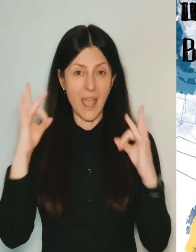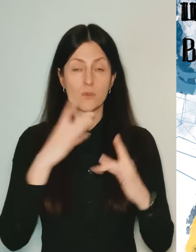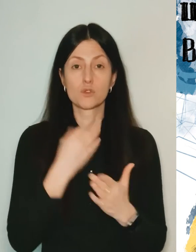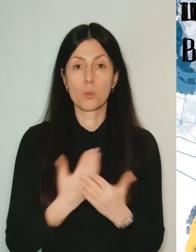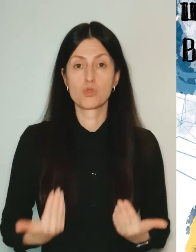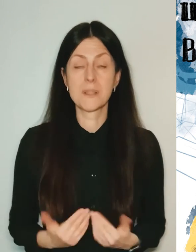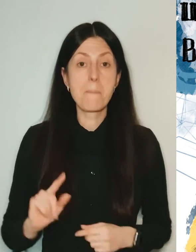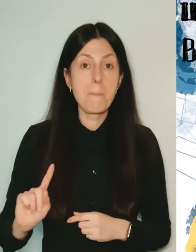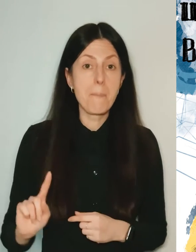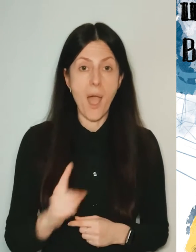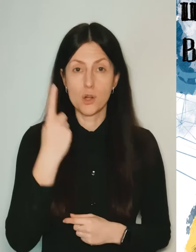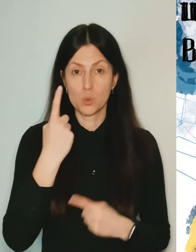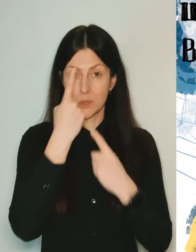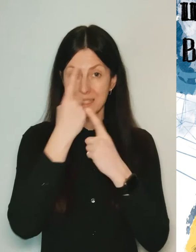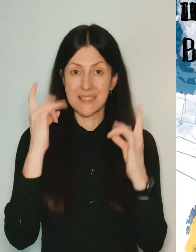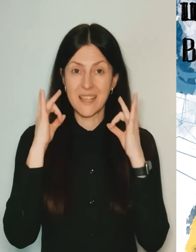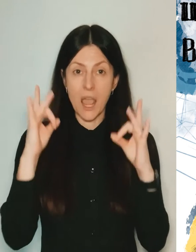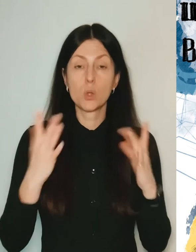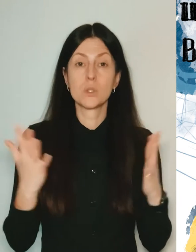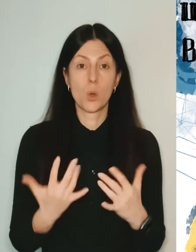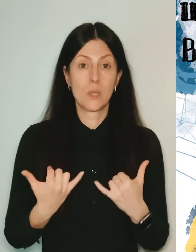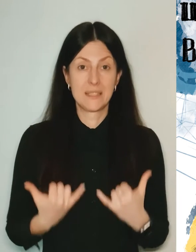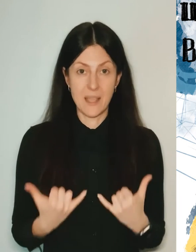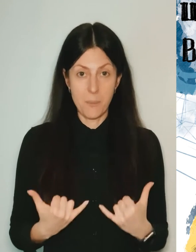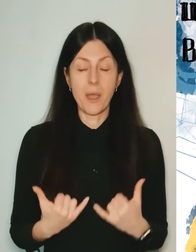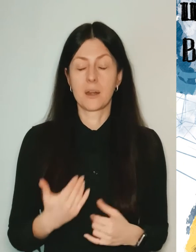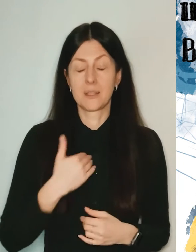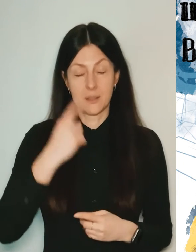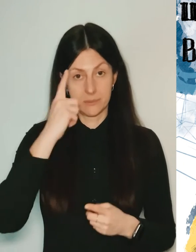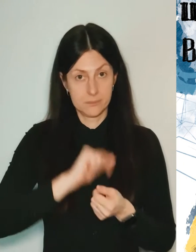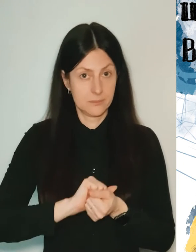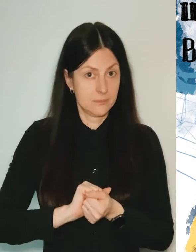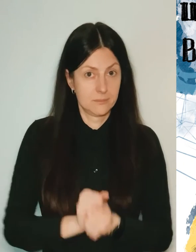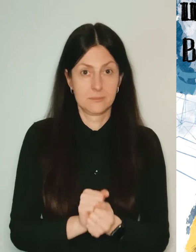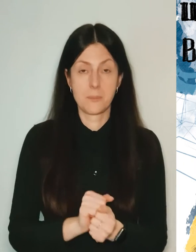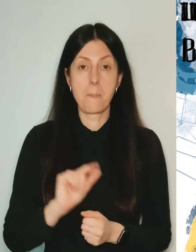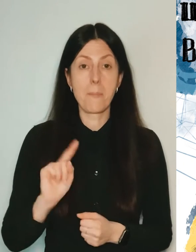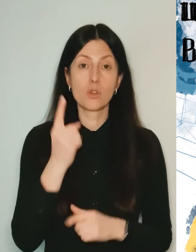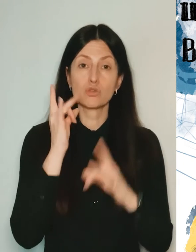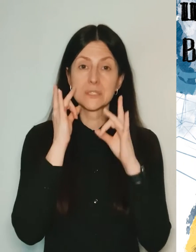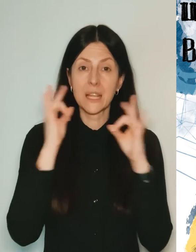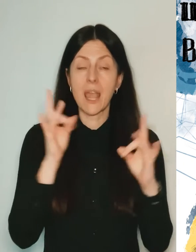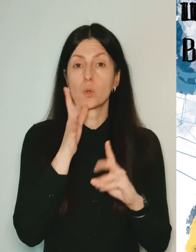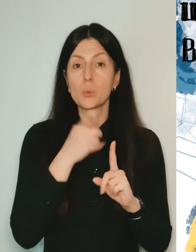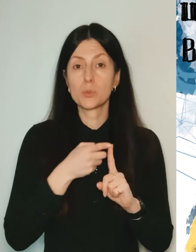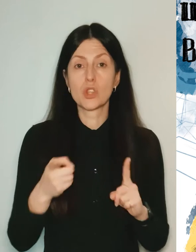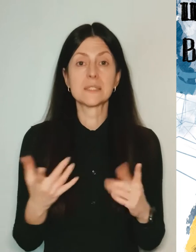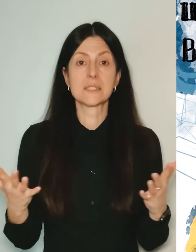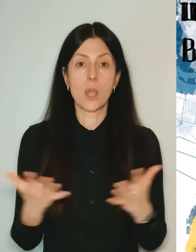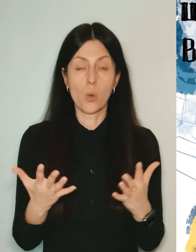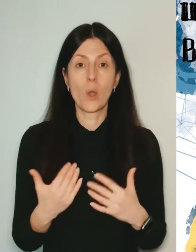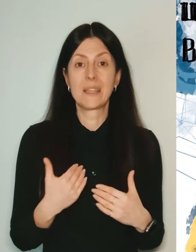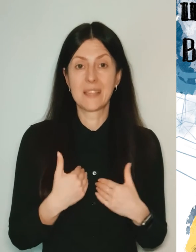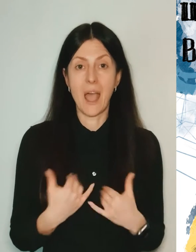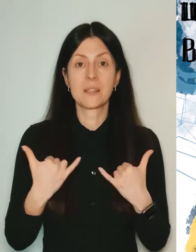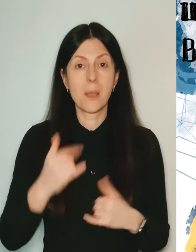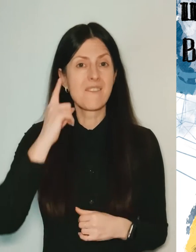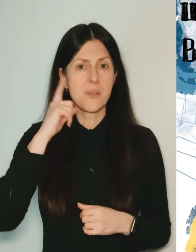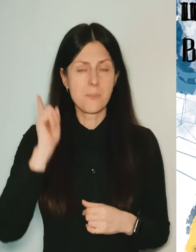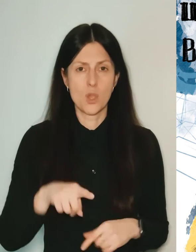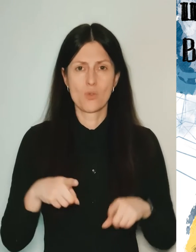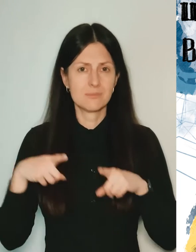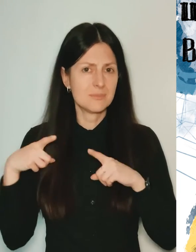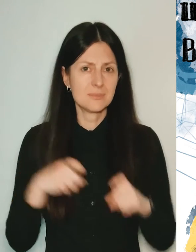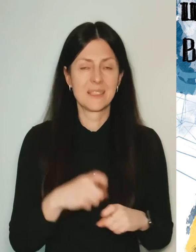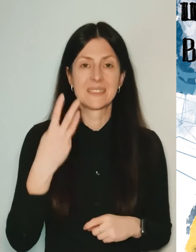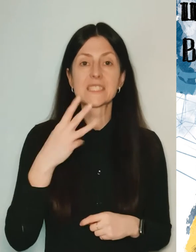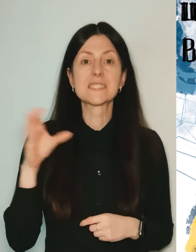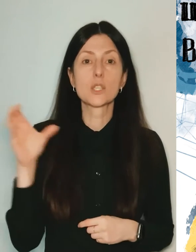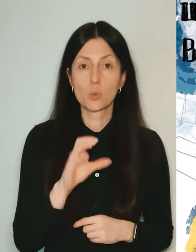The first siren I now know by heart. The first siren, during which I can now run to the shelter in 30 seconds.